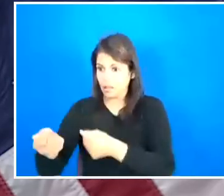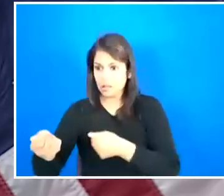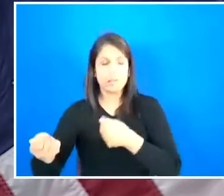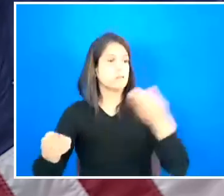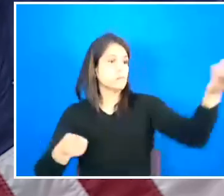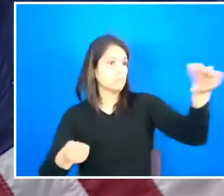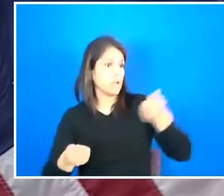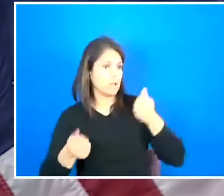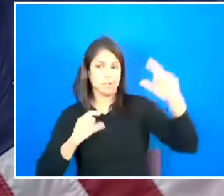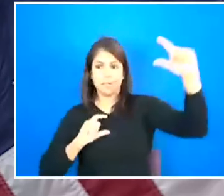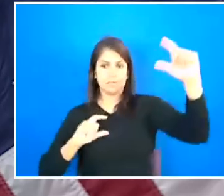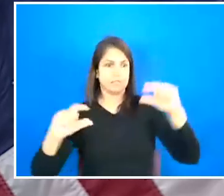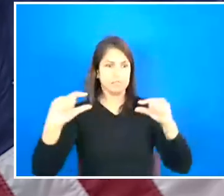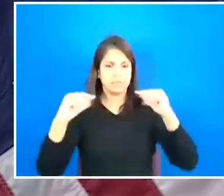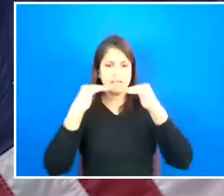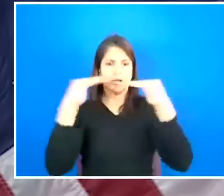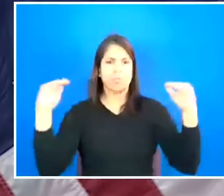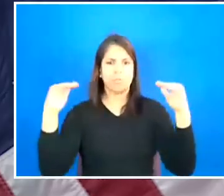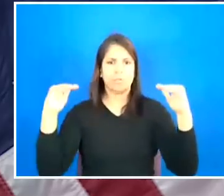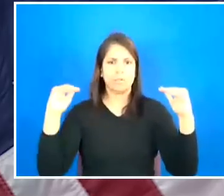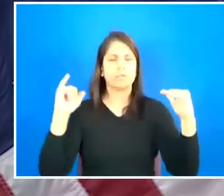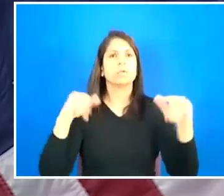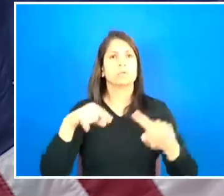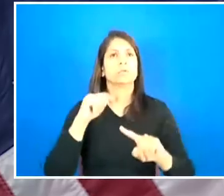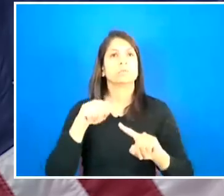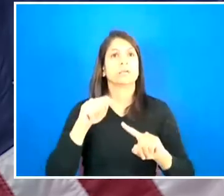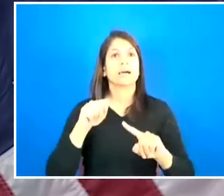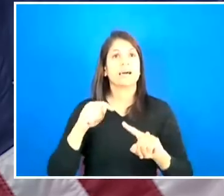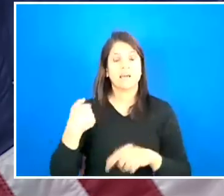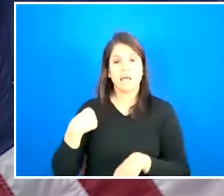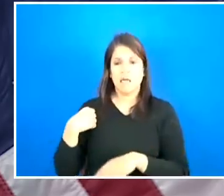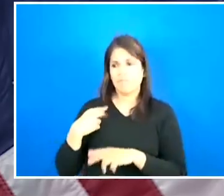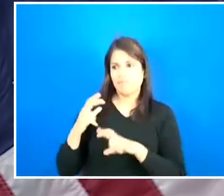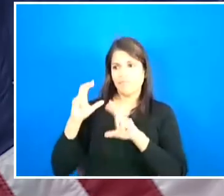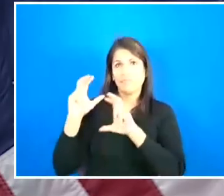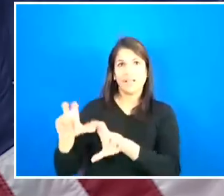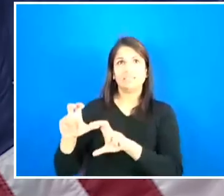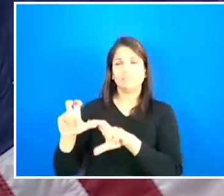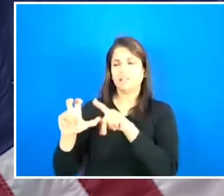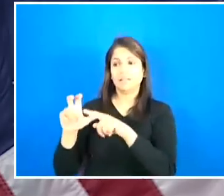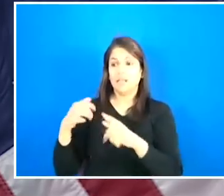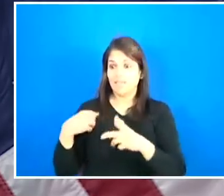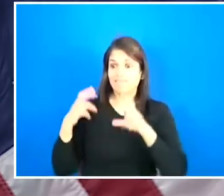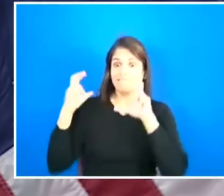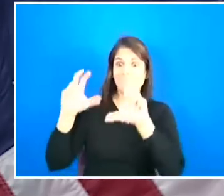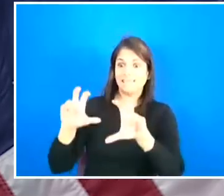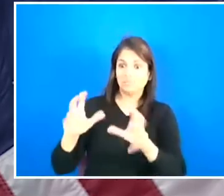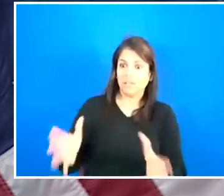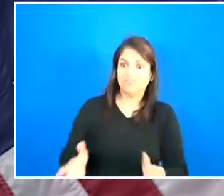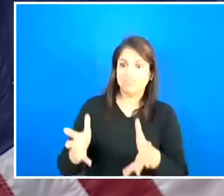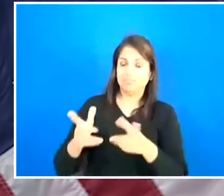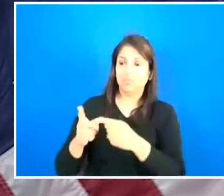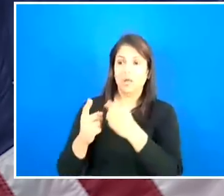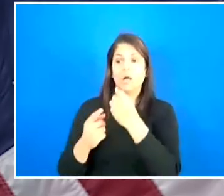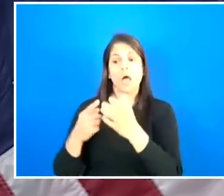WE HAD TO SLOW DOWN A LOT OF CAPITAL INVESTMENTS JUST TO BE ALEB TO MAKE SURE WE COULD PAY THE BILLS NOWND A